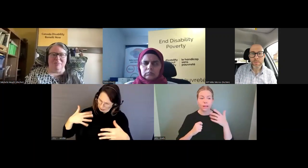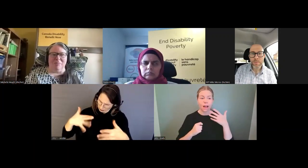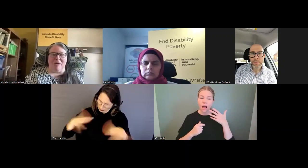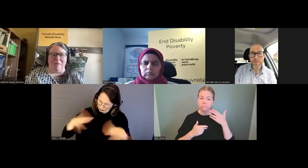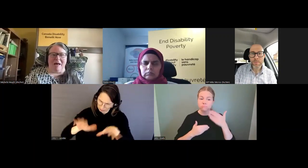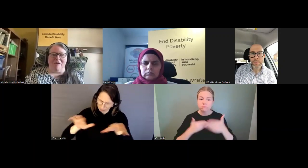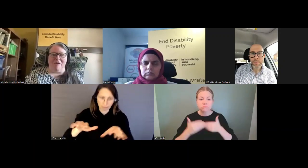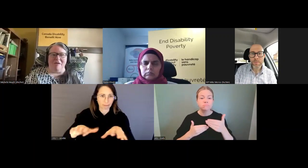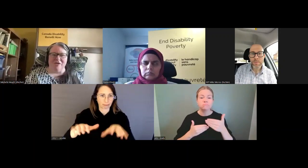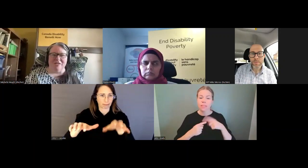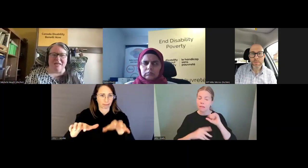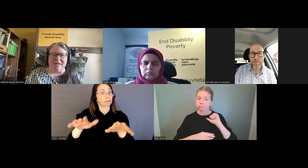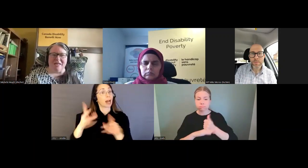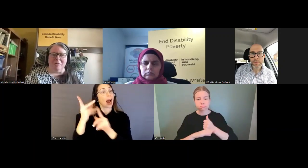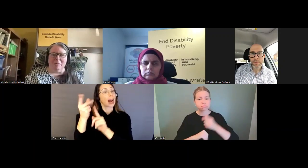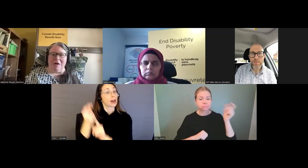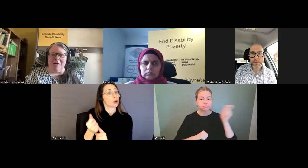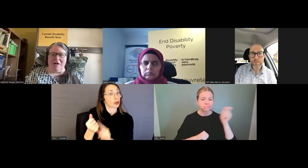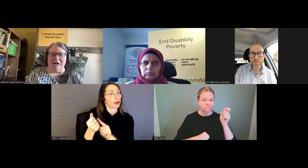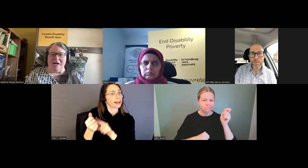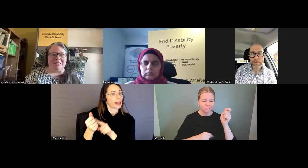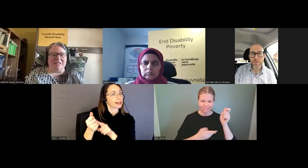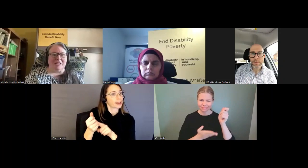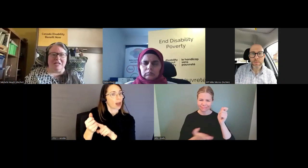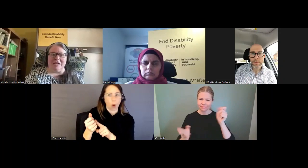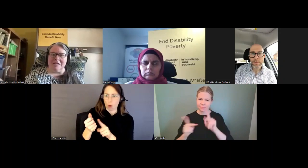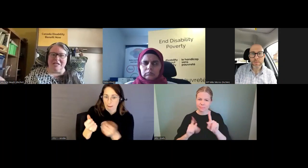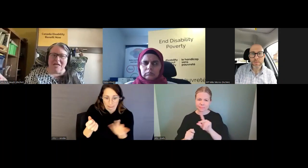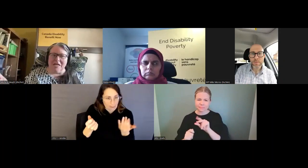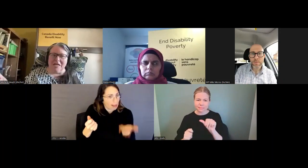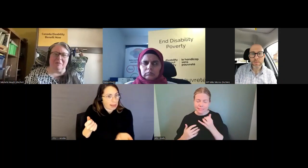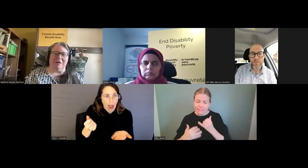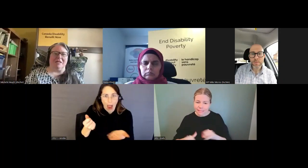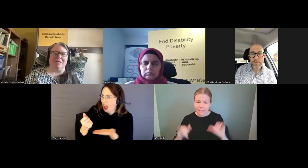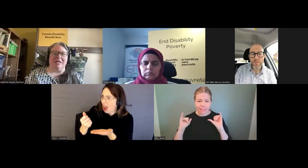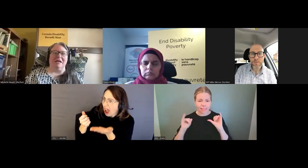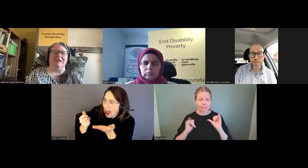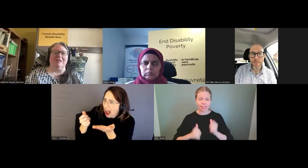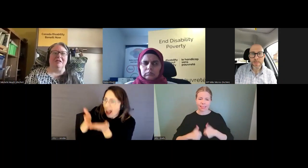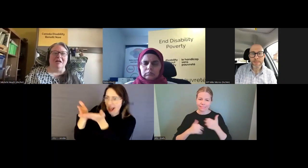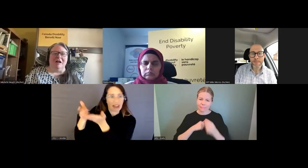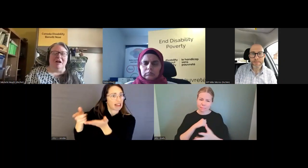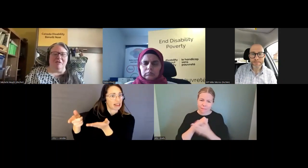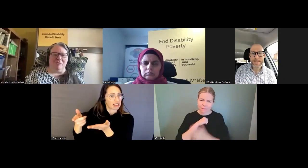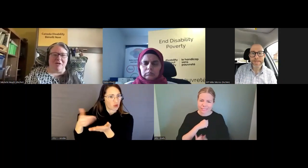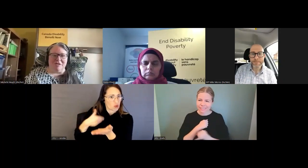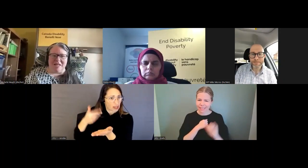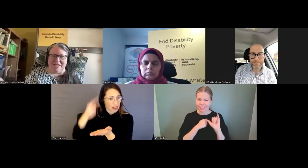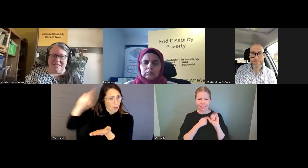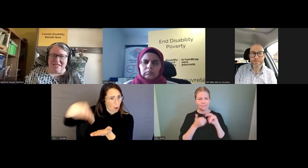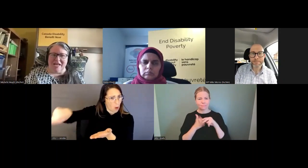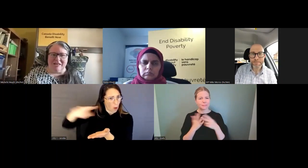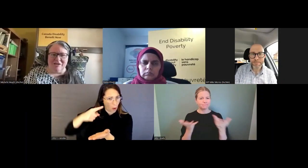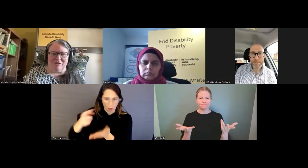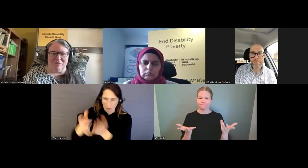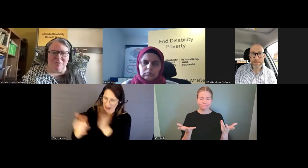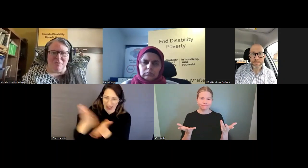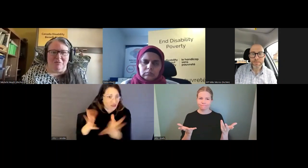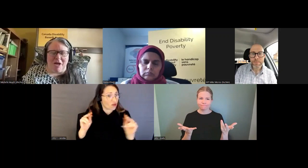PEOPLE OUT OF POVERTY, WELL THAT'S CONTINUING THIS CYCLE OF WHAT DOES THAT SAY THAT WE CREATED